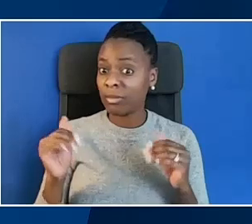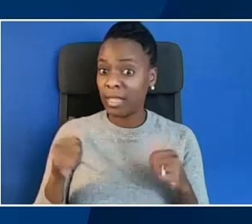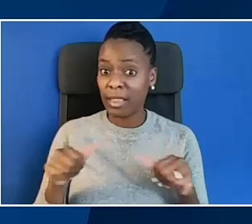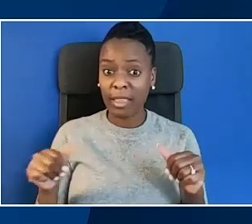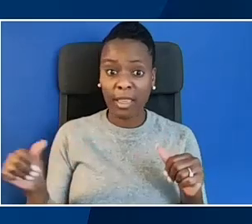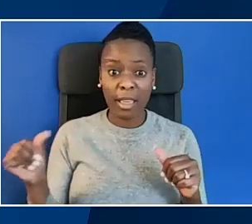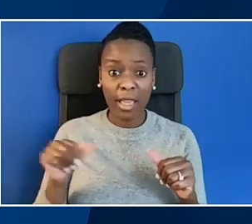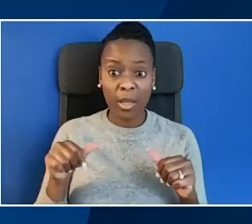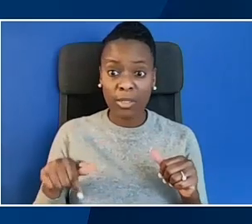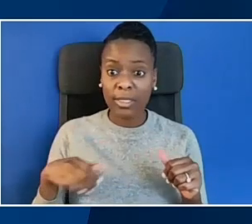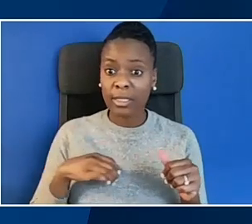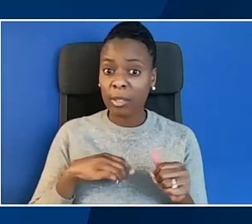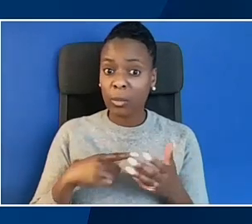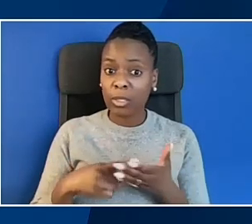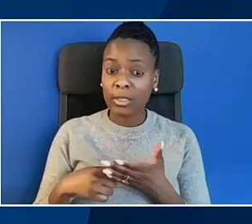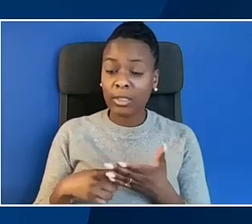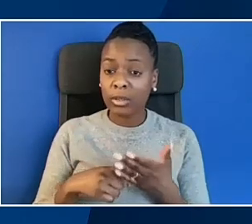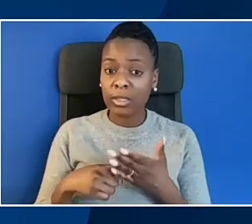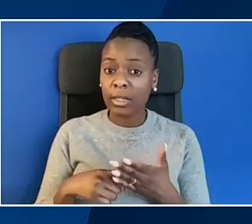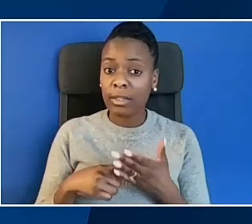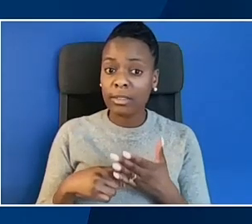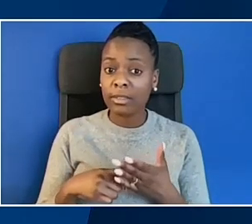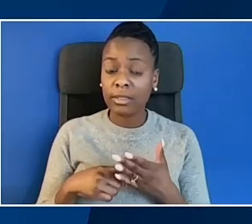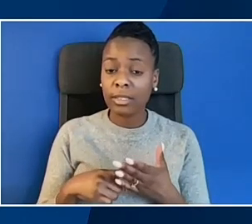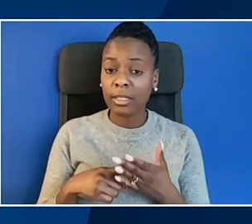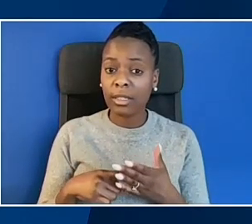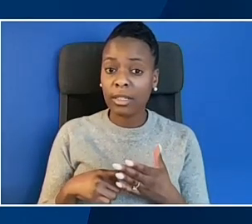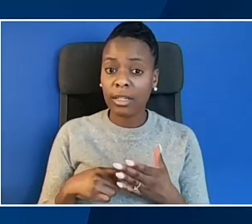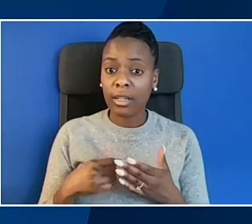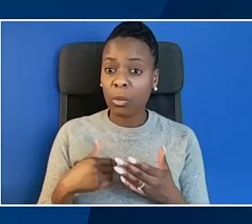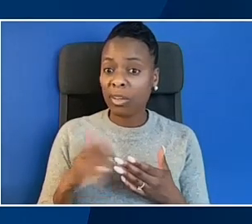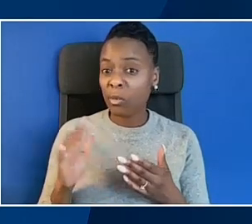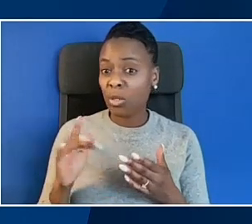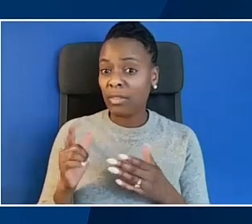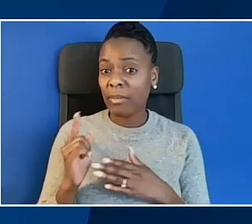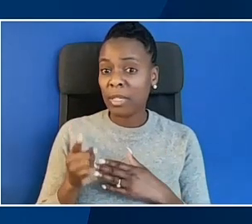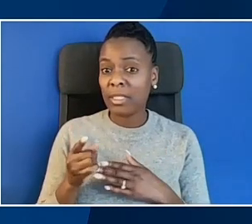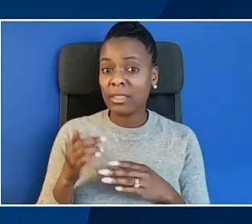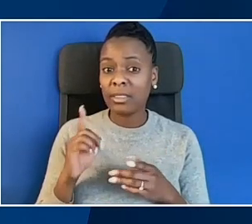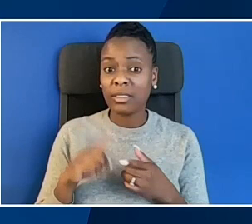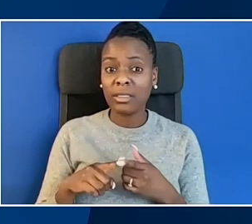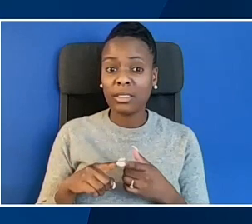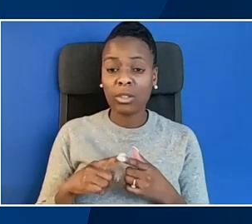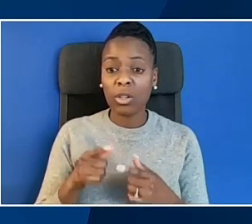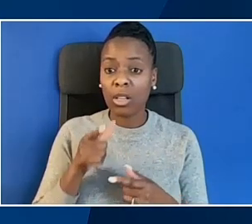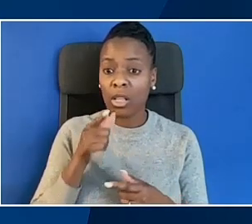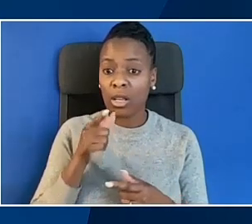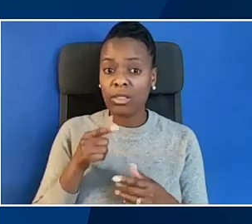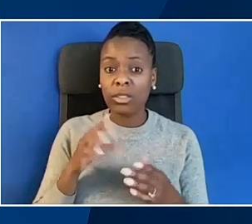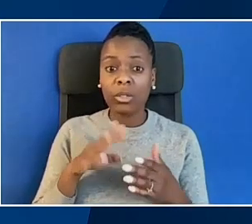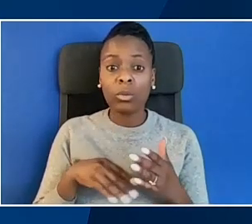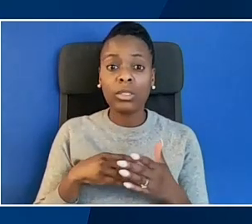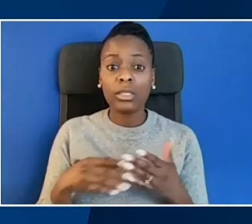like to discuss? We- you know, we have 25 minutes until lunch. We are scheduled for another- until